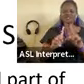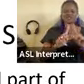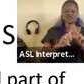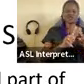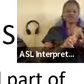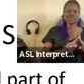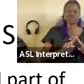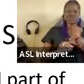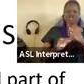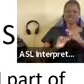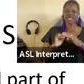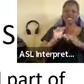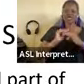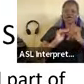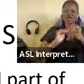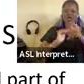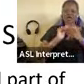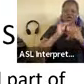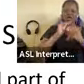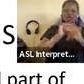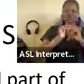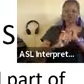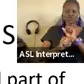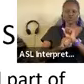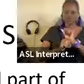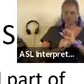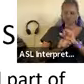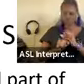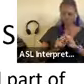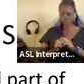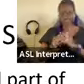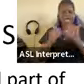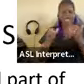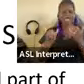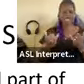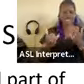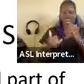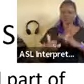And with that, I'm going to turn it on over to Gabriel to continue